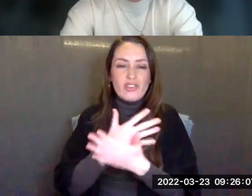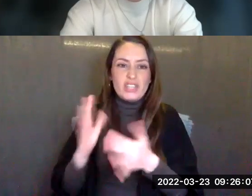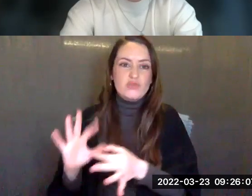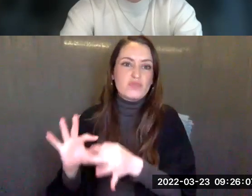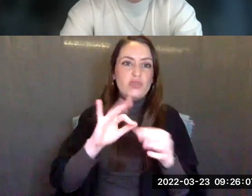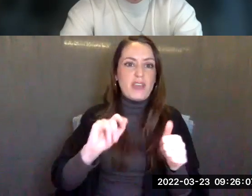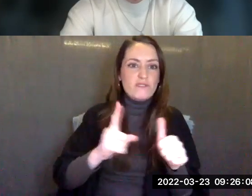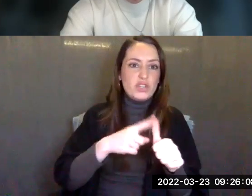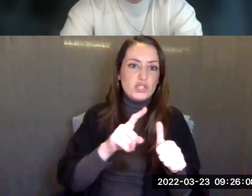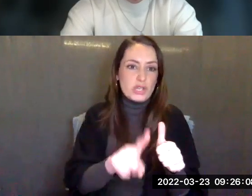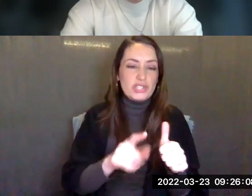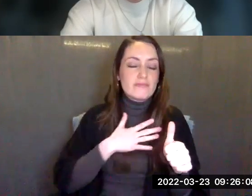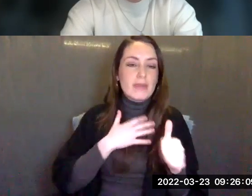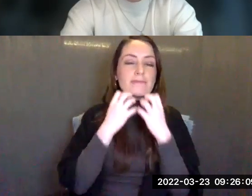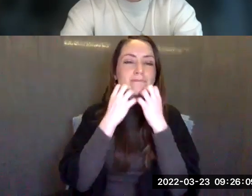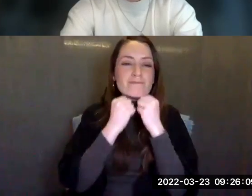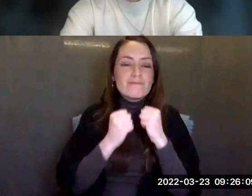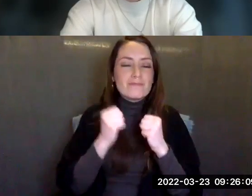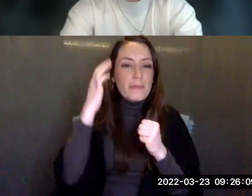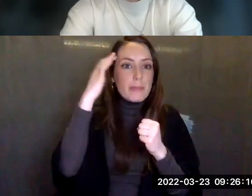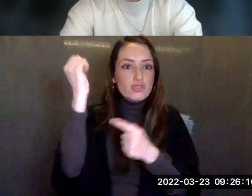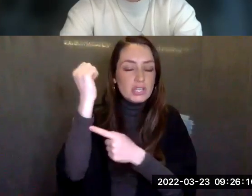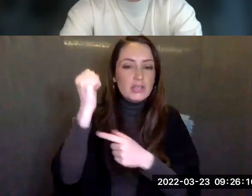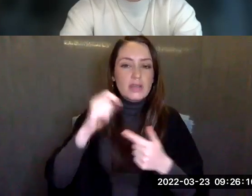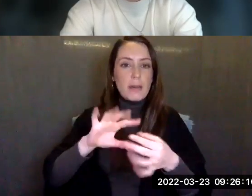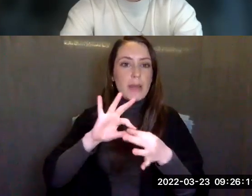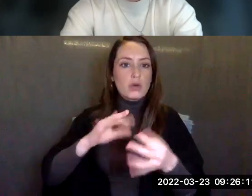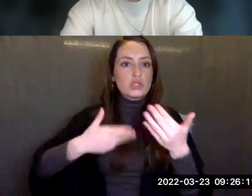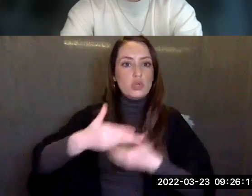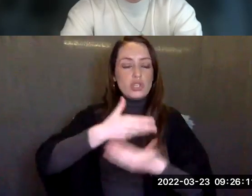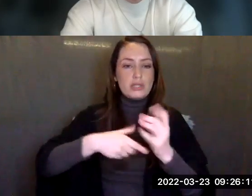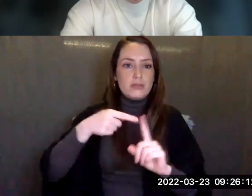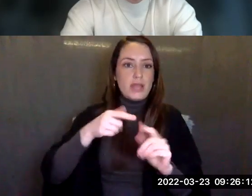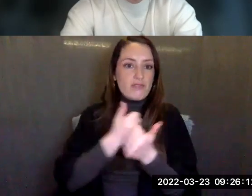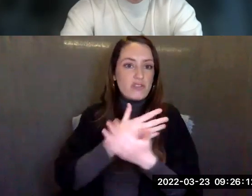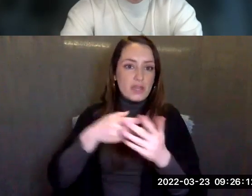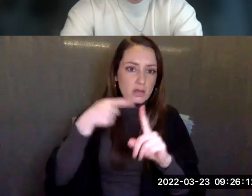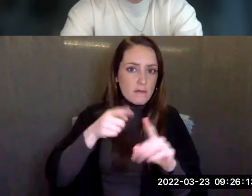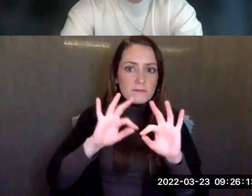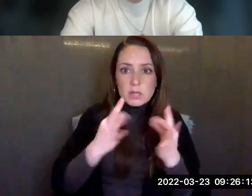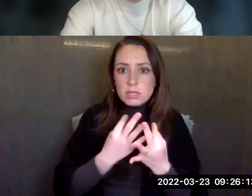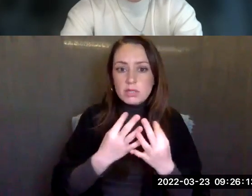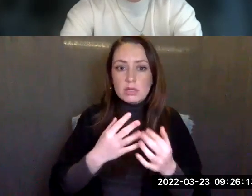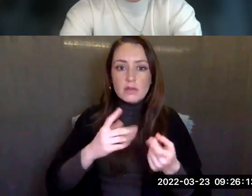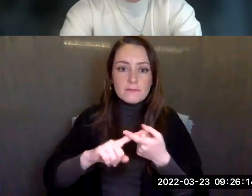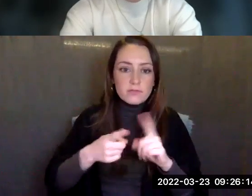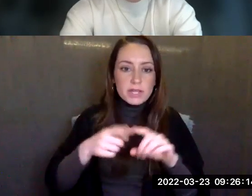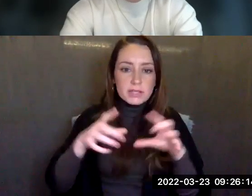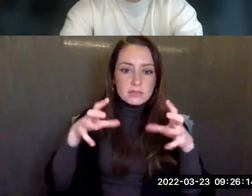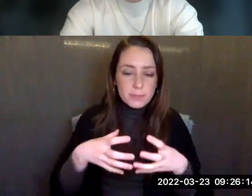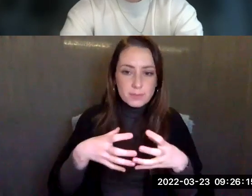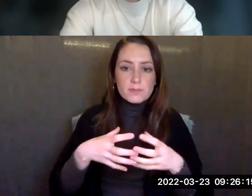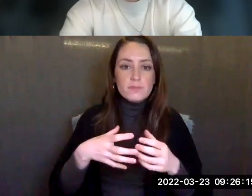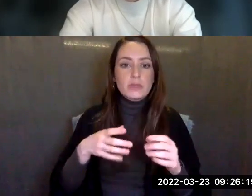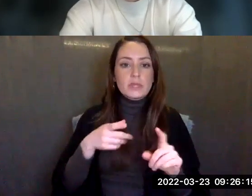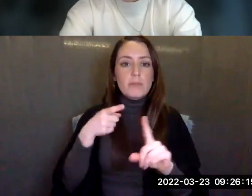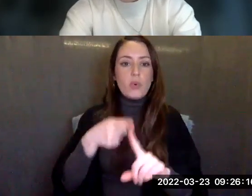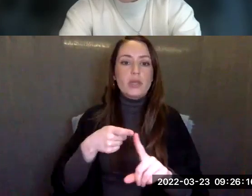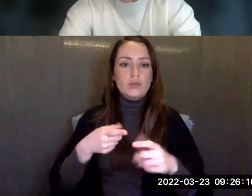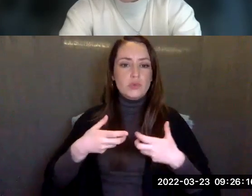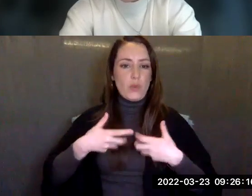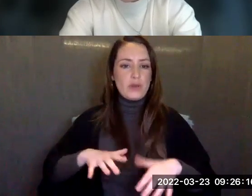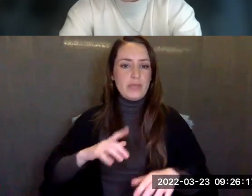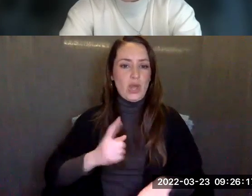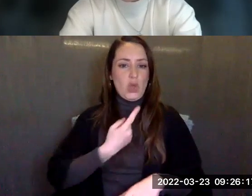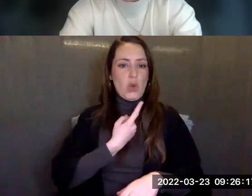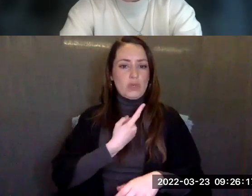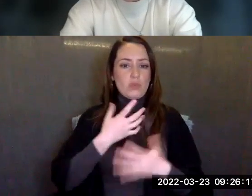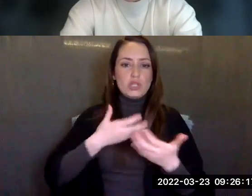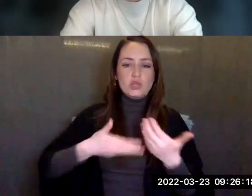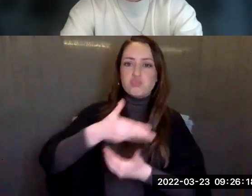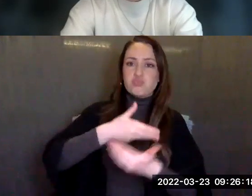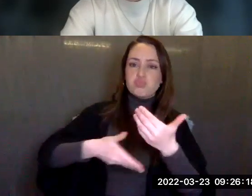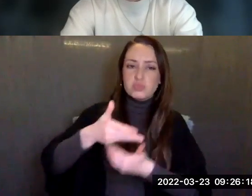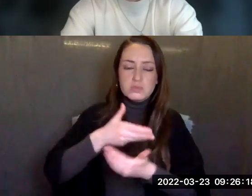When we talked about my fondest memory it's it's the socializing piece, it revolves around family, and that whole idea of a collective and not being alone and sort of enjoying that in terms of traveling around